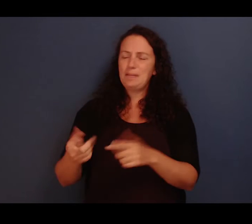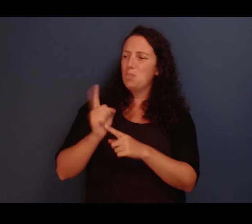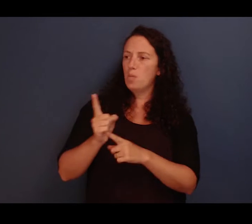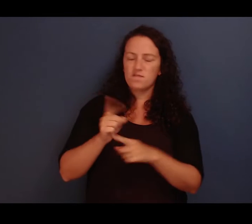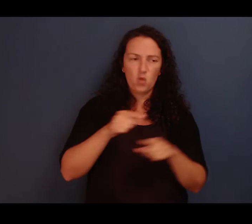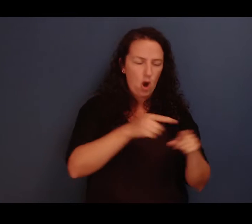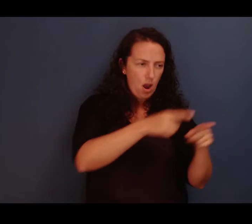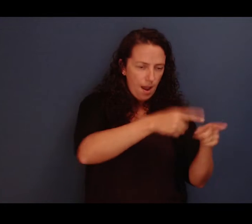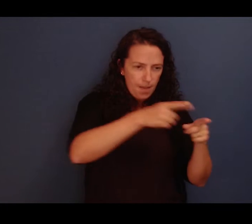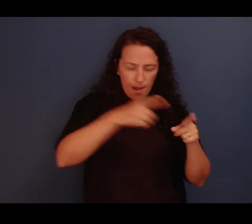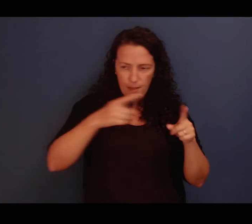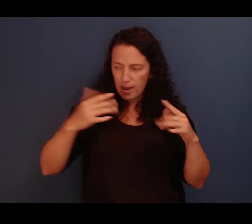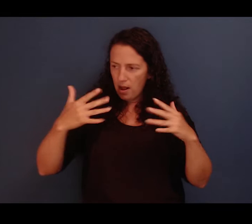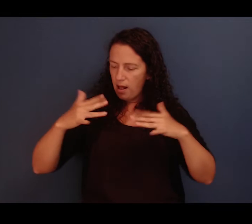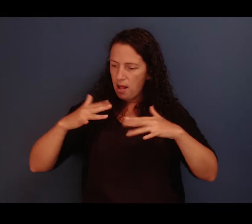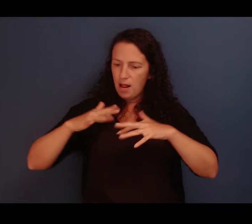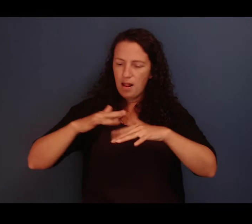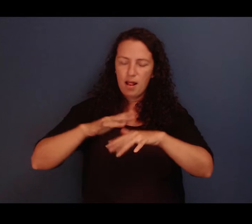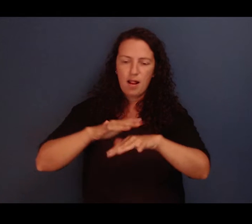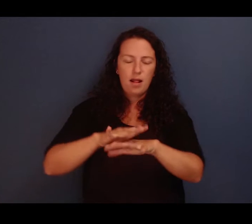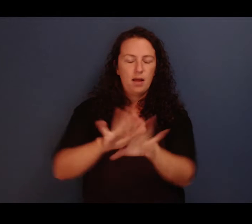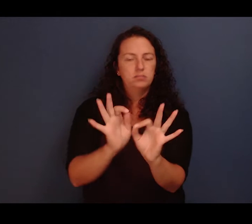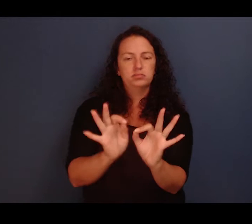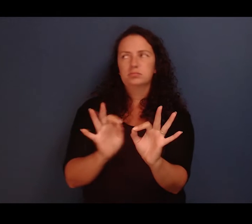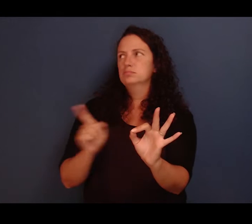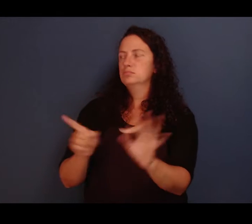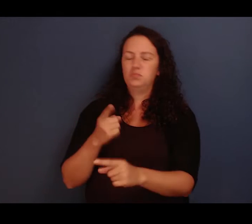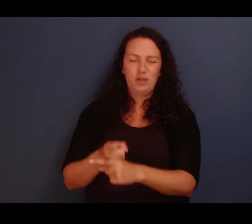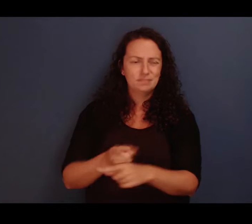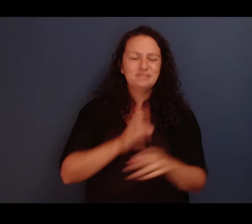and I think it’s appropriate. All of our planning, hard work, and collaboration are